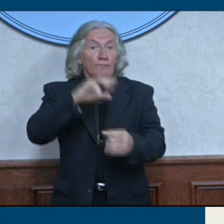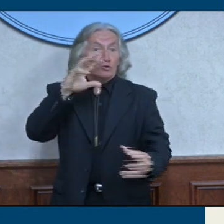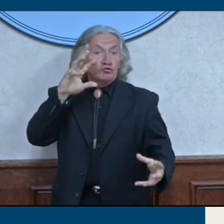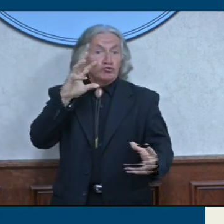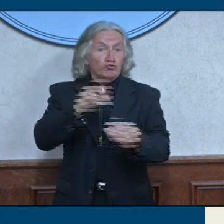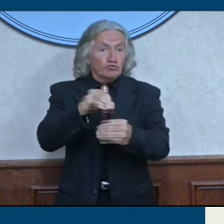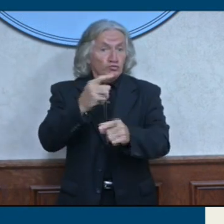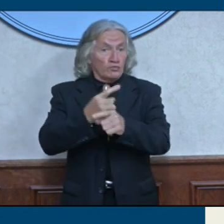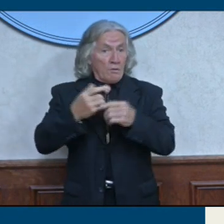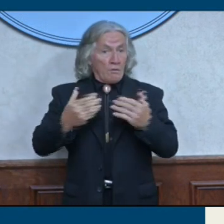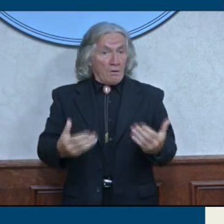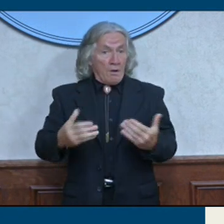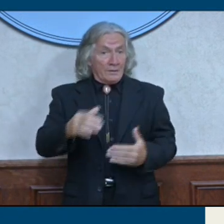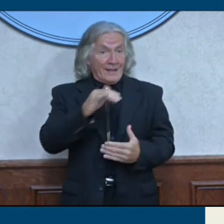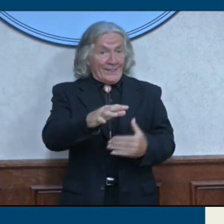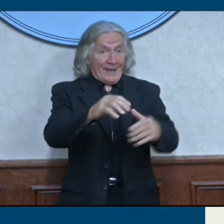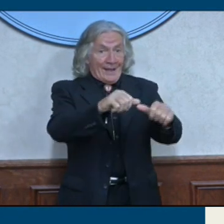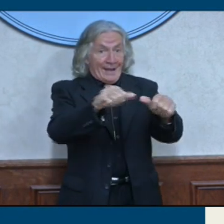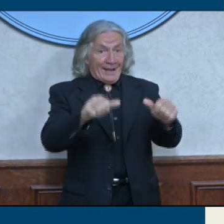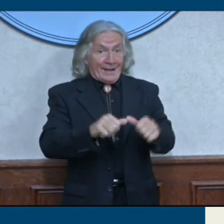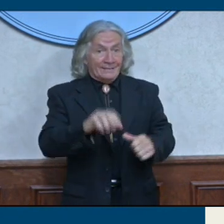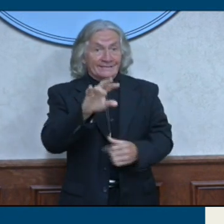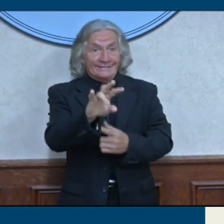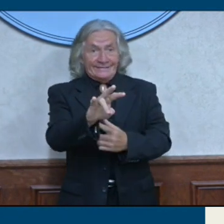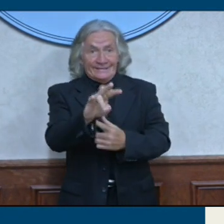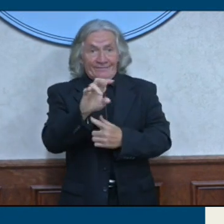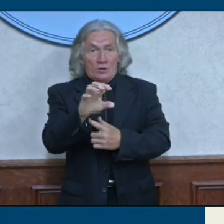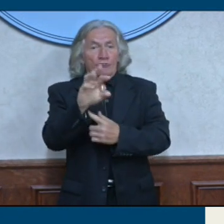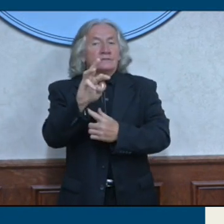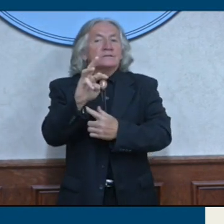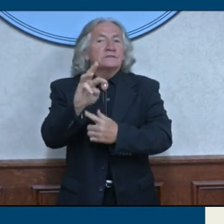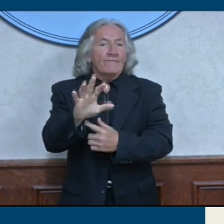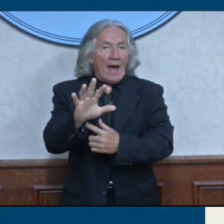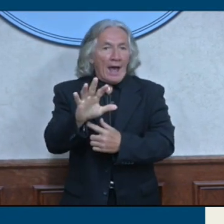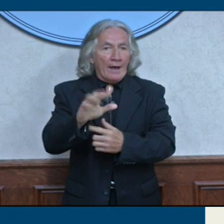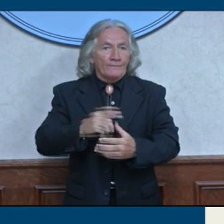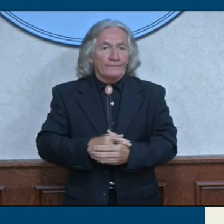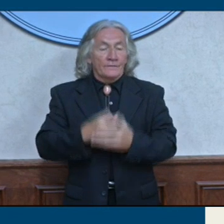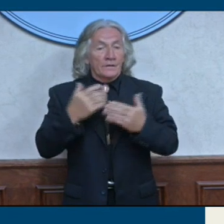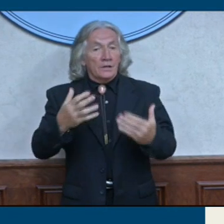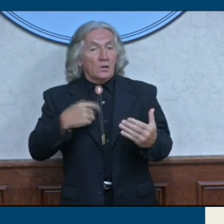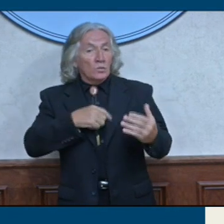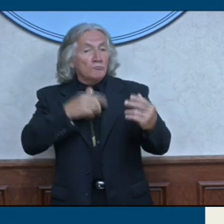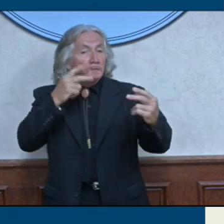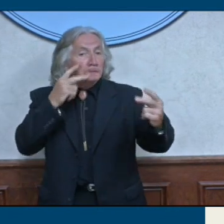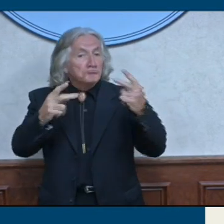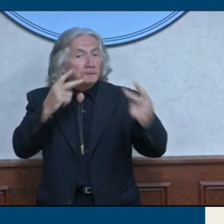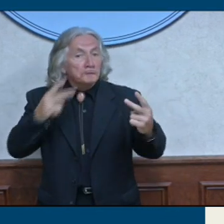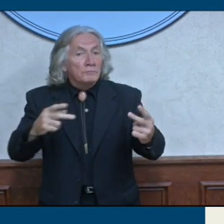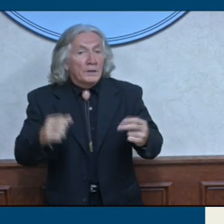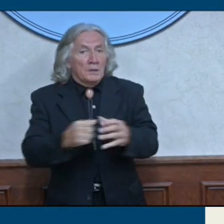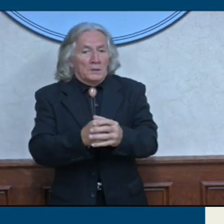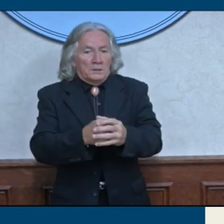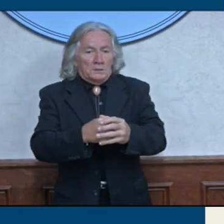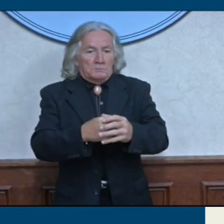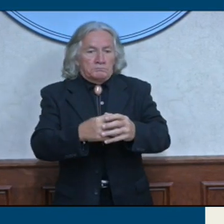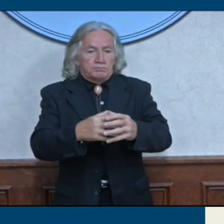NEEDED TO IN THIS PARTICULAR AREA. NUMBER OF LAB-CONFIRMED COVID PATIENTS RIGHT NOW IN